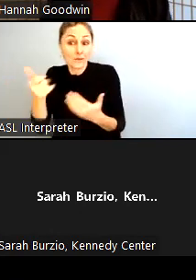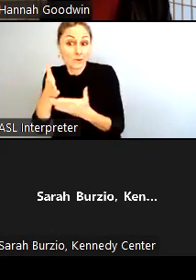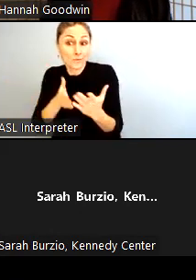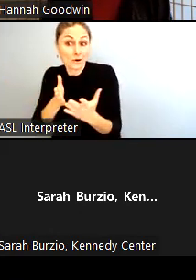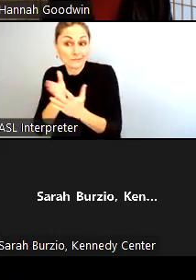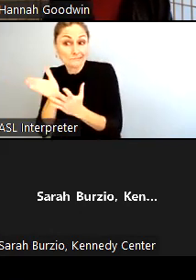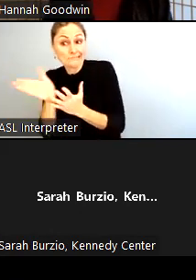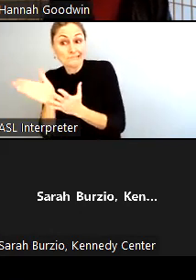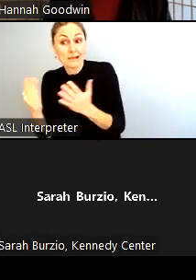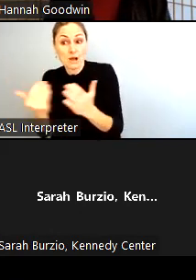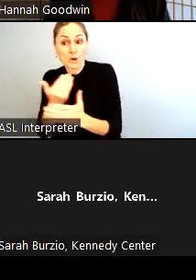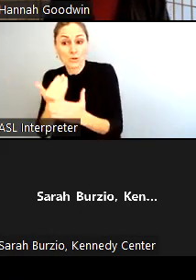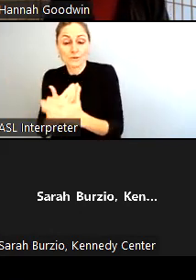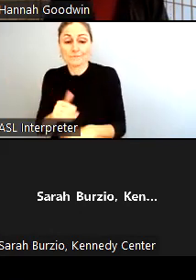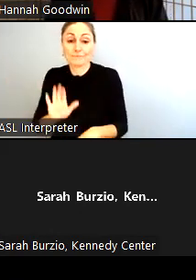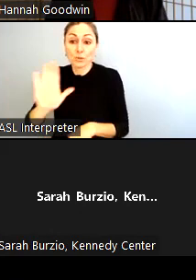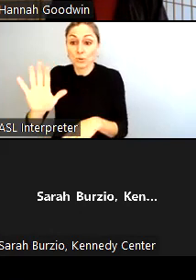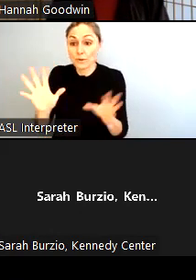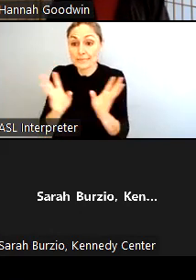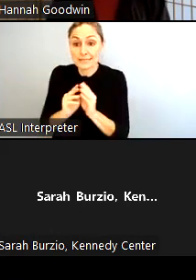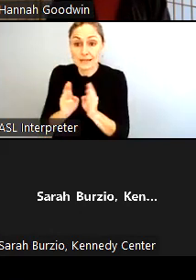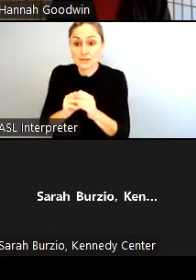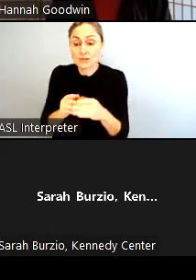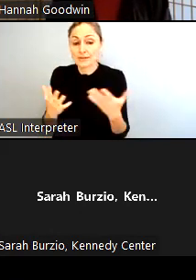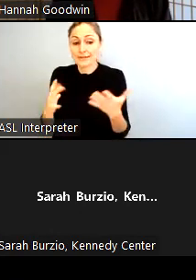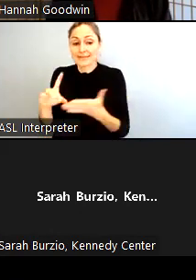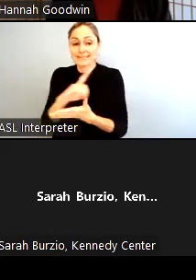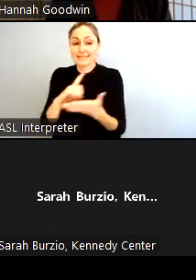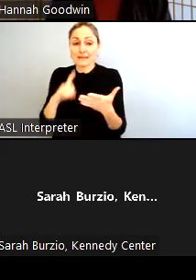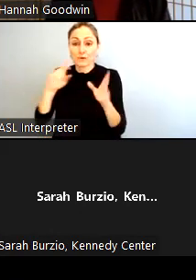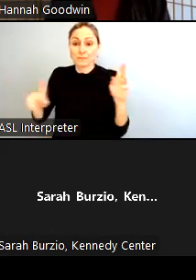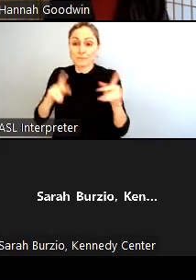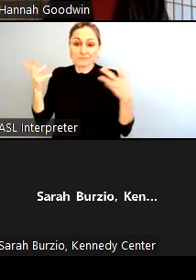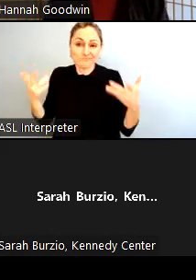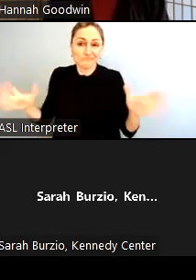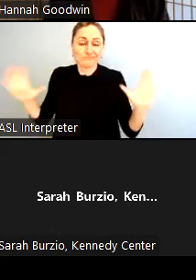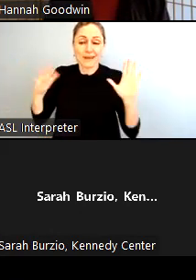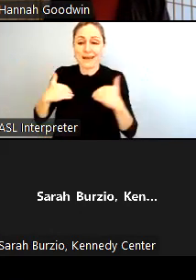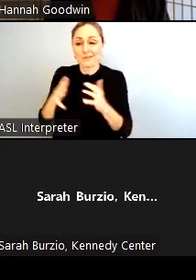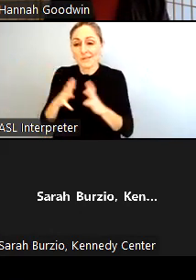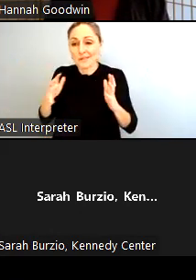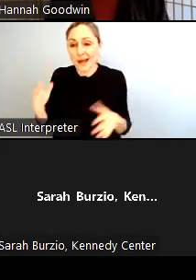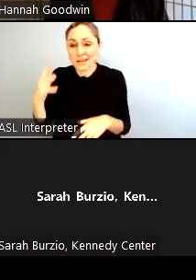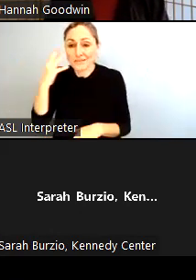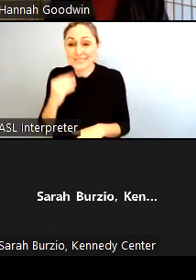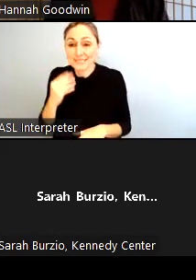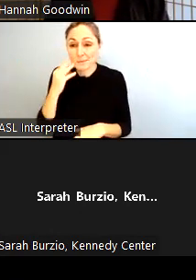Is your session designed for people who have a lot of experience? Or is it a mix?